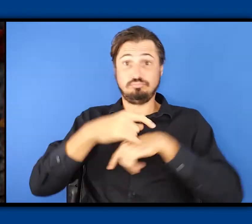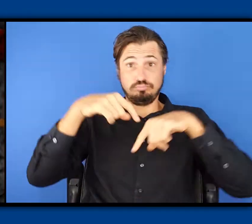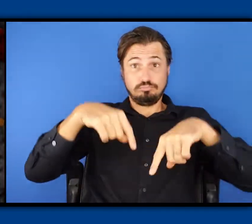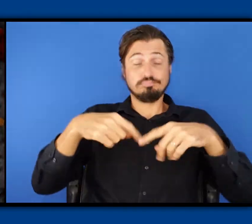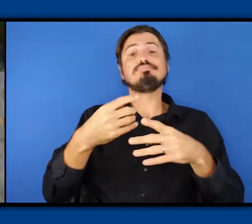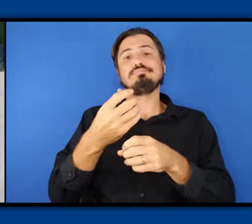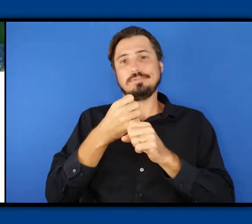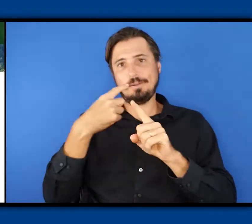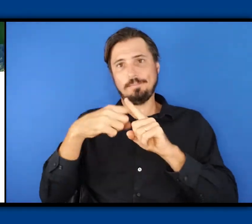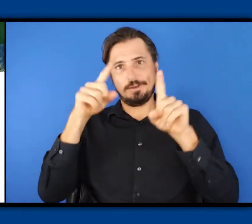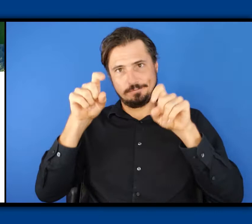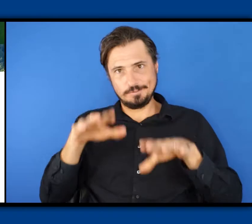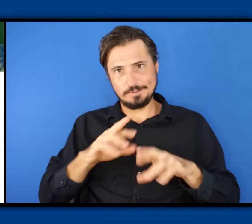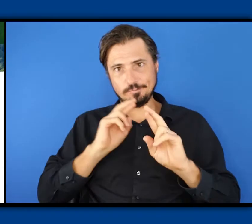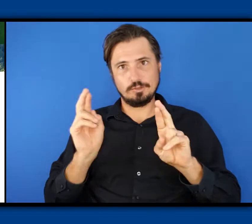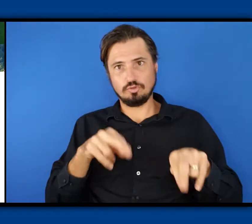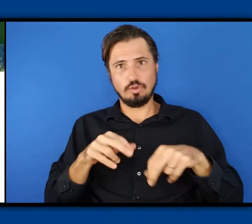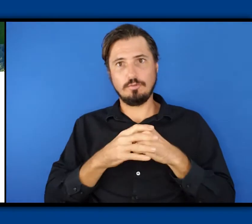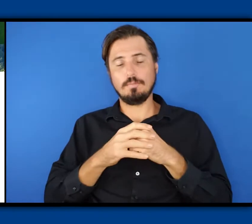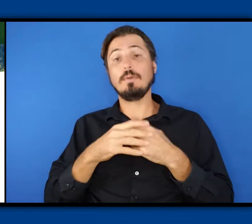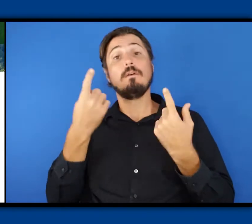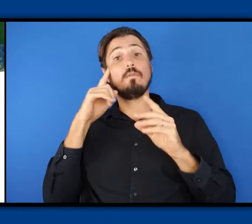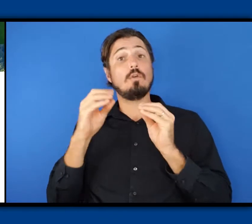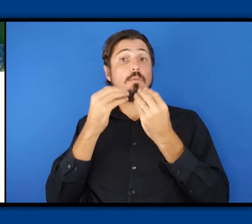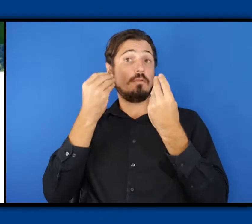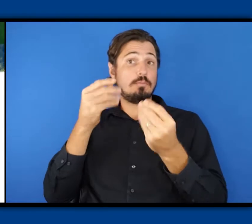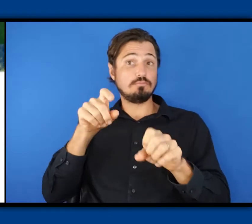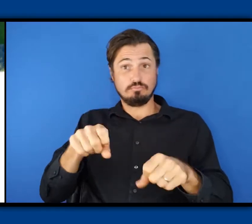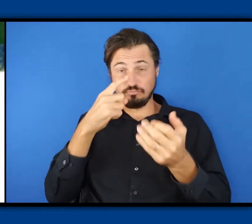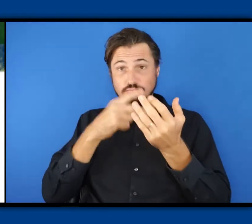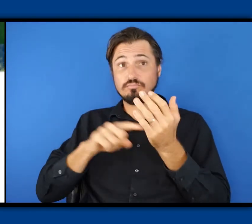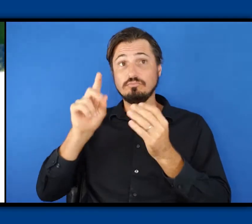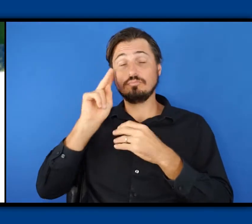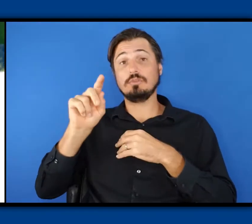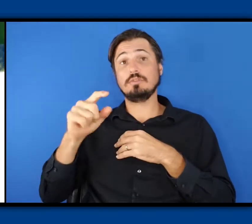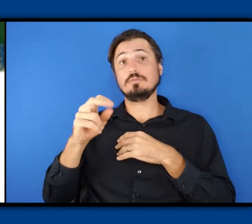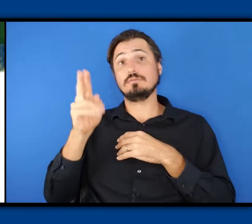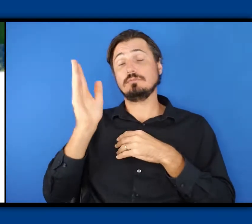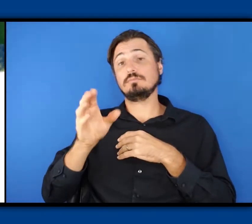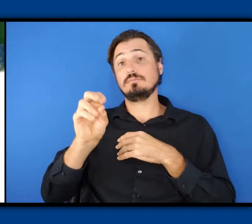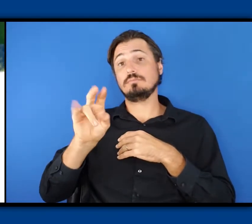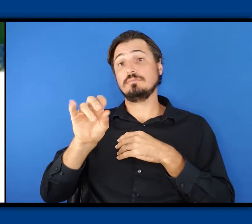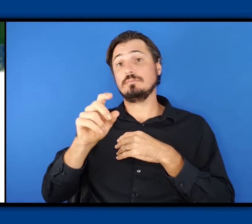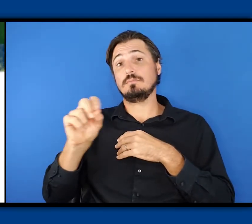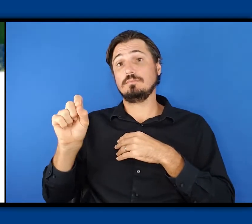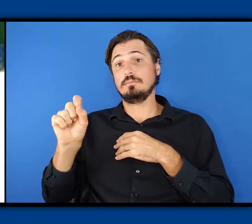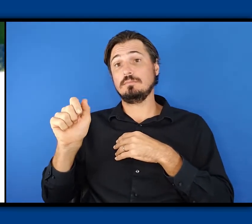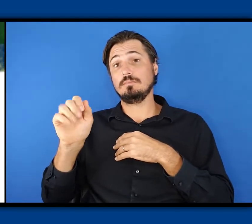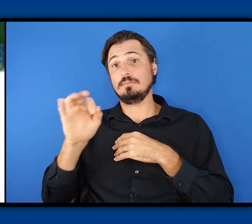For additional information on our COVID cases, please visit kauai.gov/COVID-19